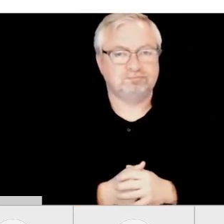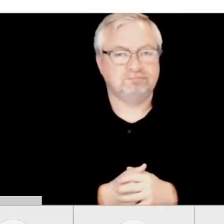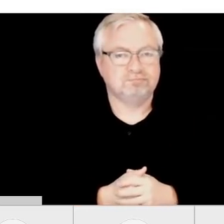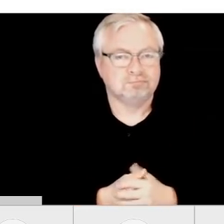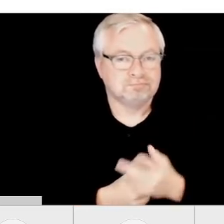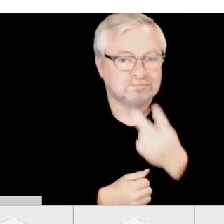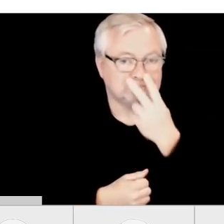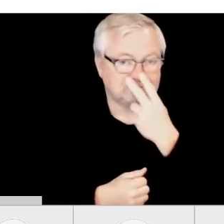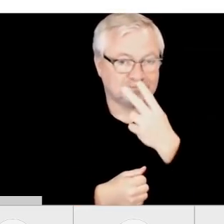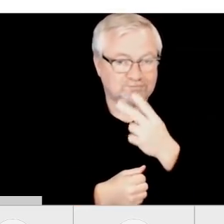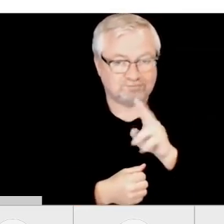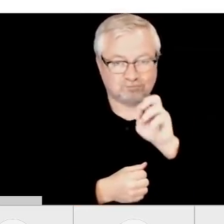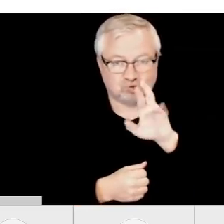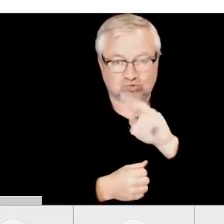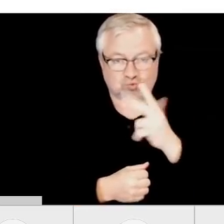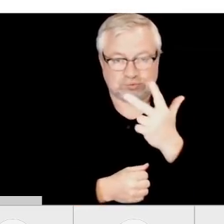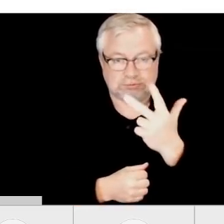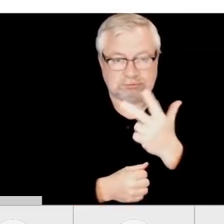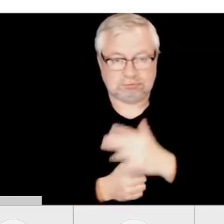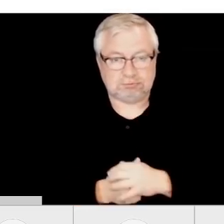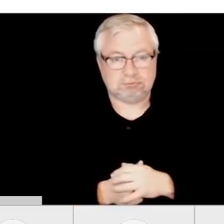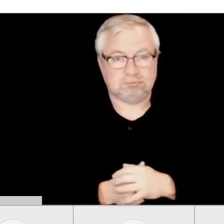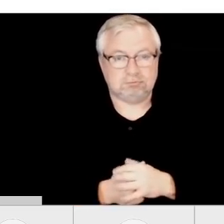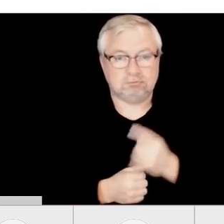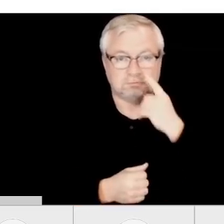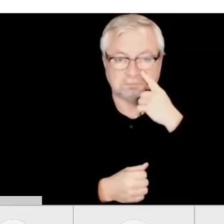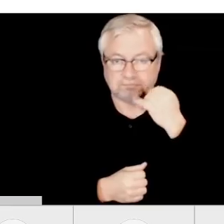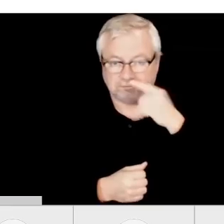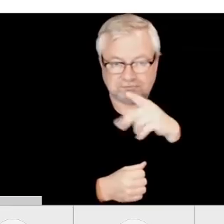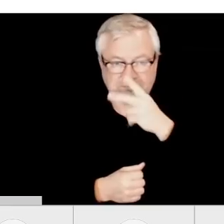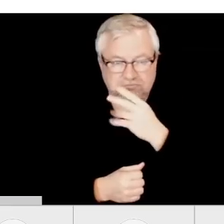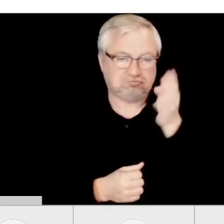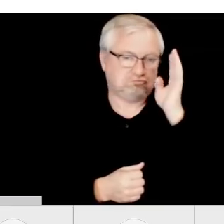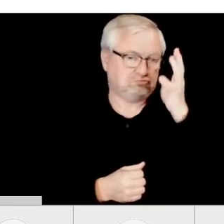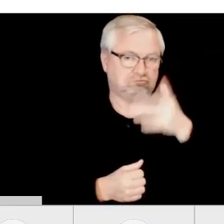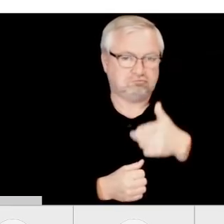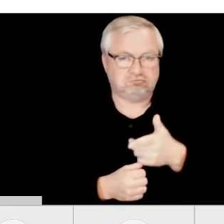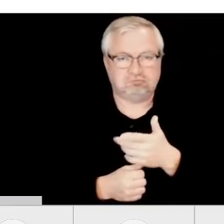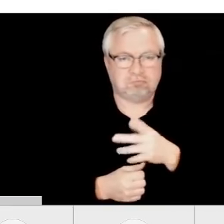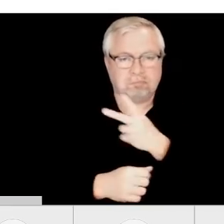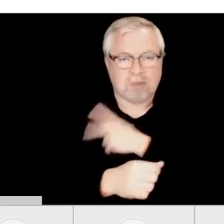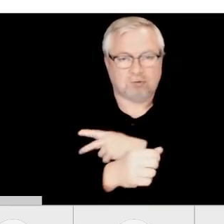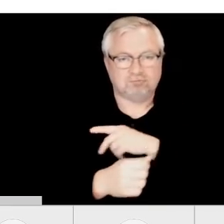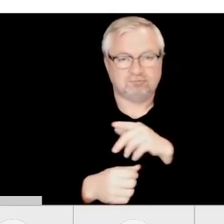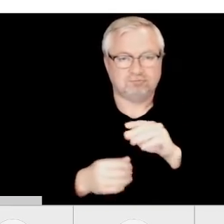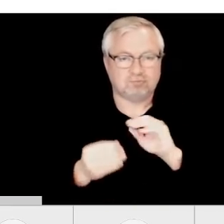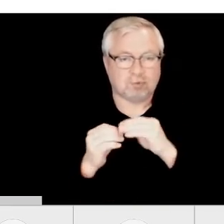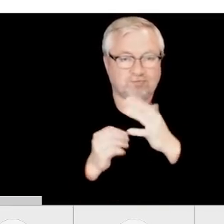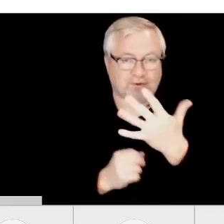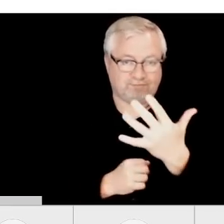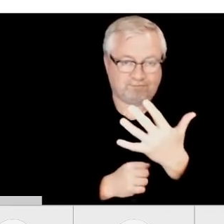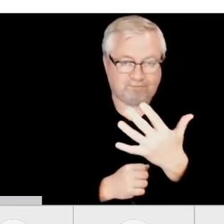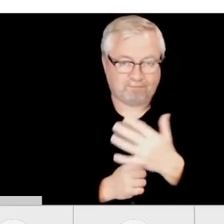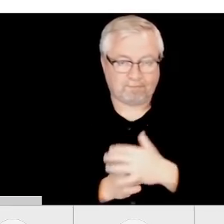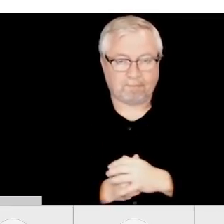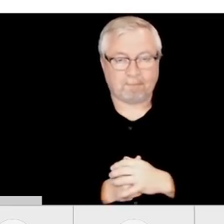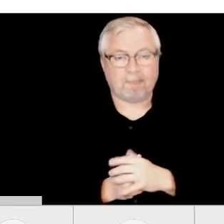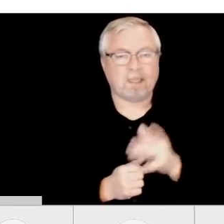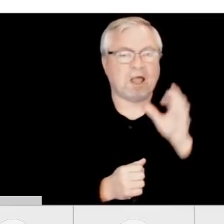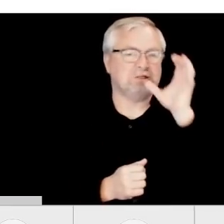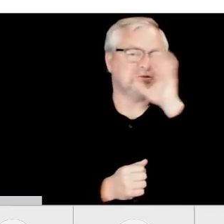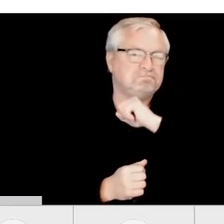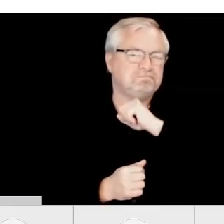Scenario 5 is assuming the stay at home order goes through May 18 and is then